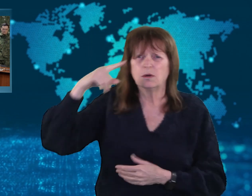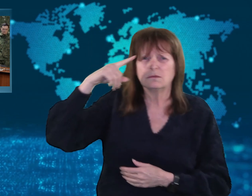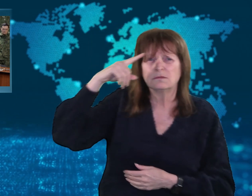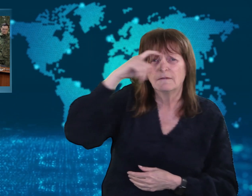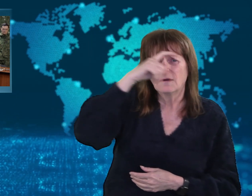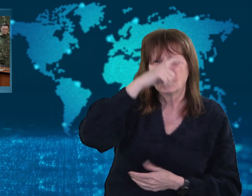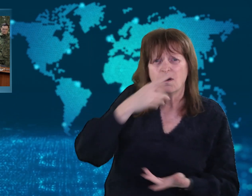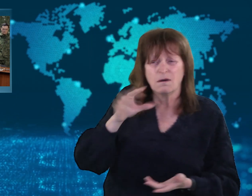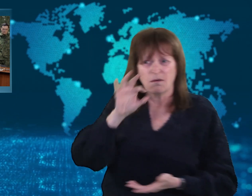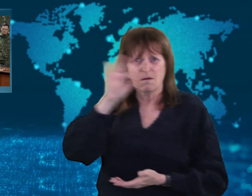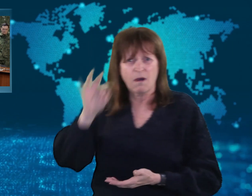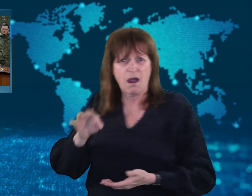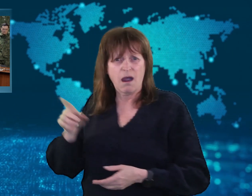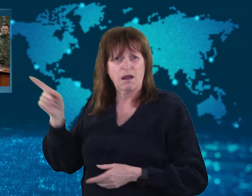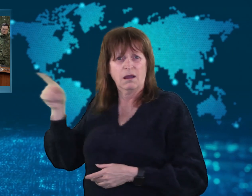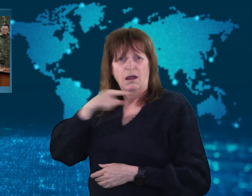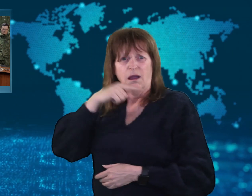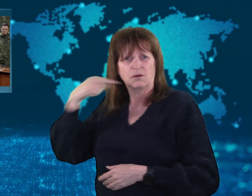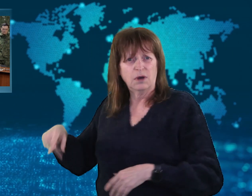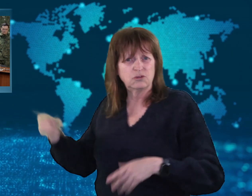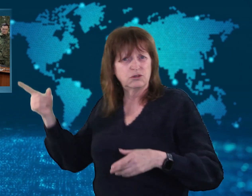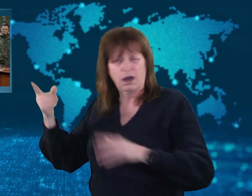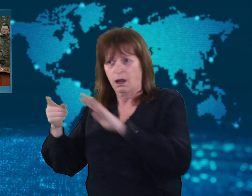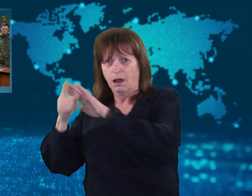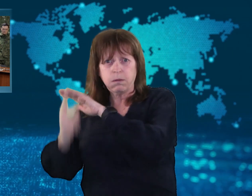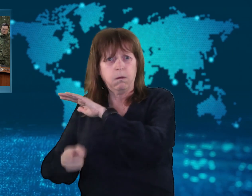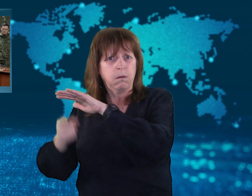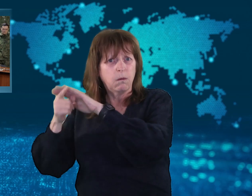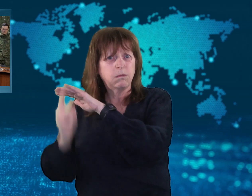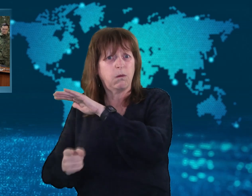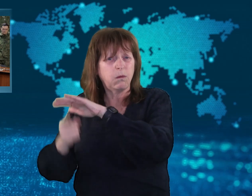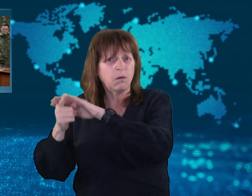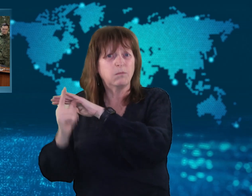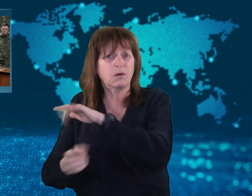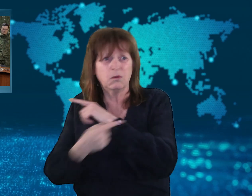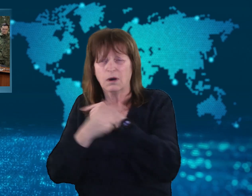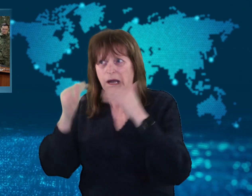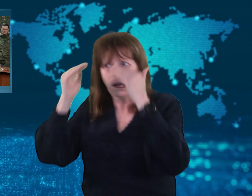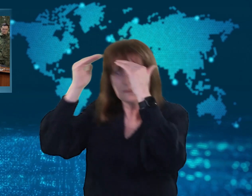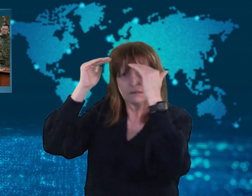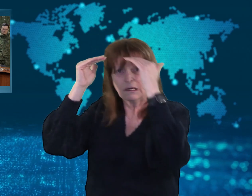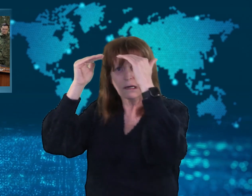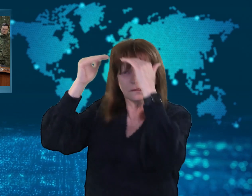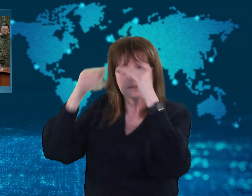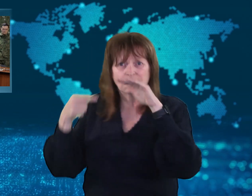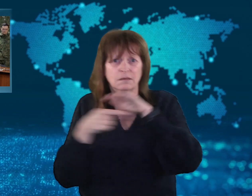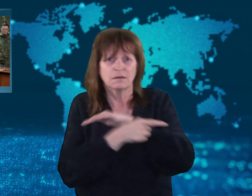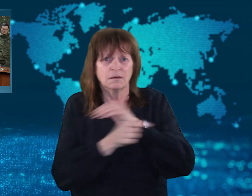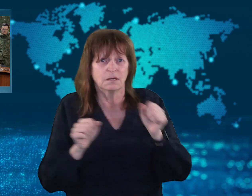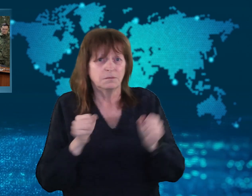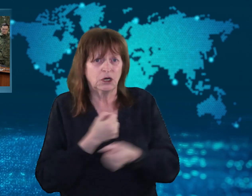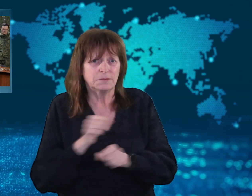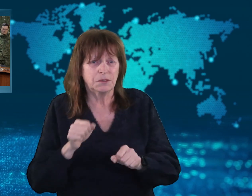been difficult because of the constant shelling by Russian forces.